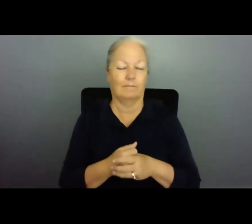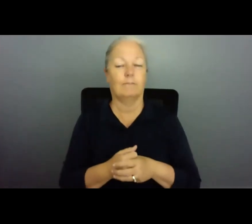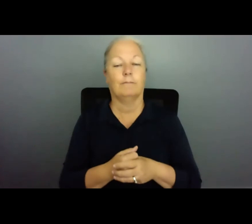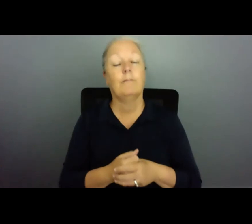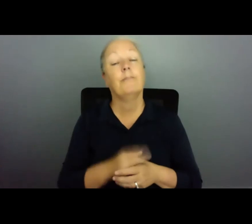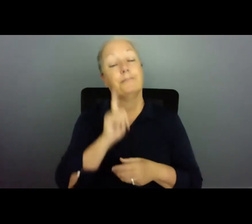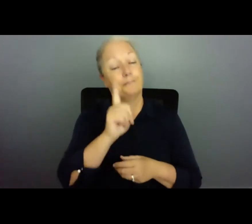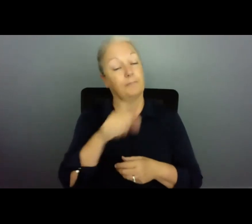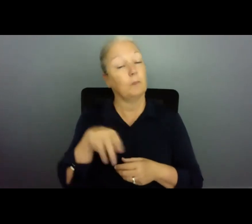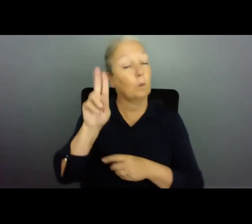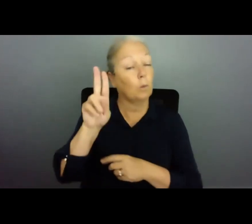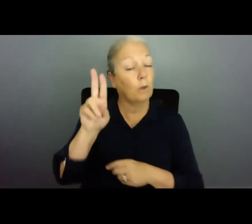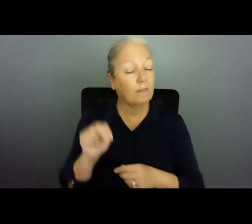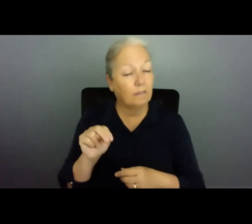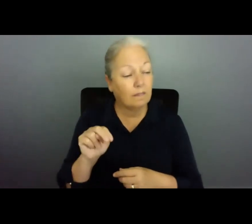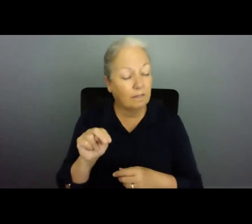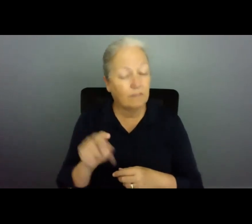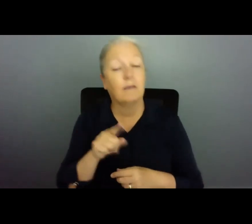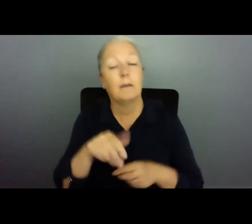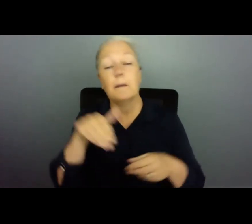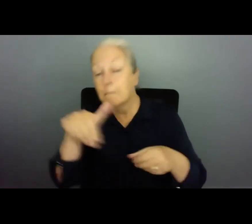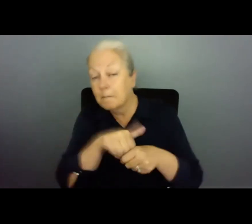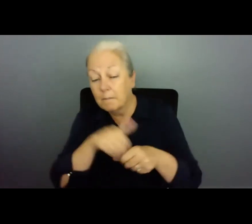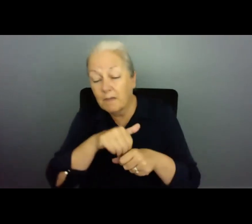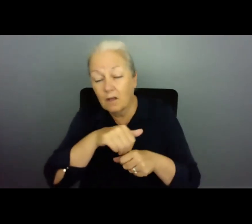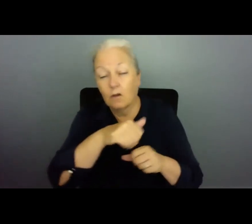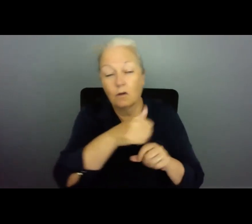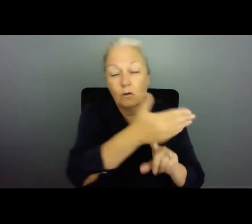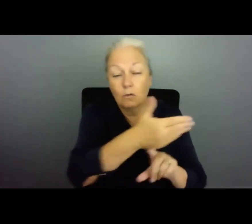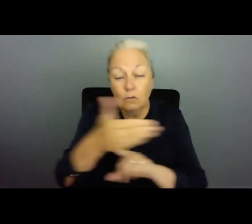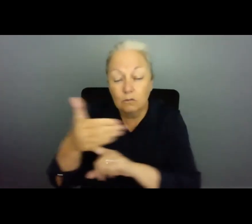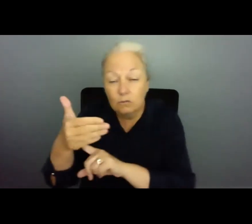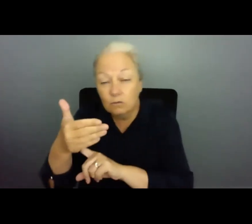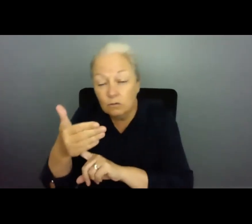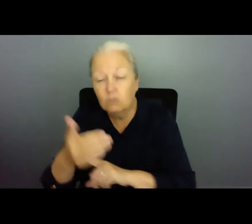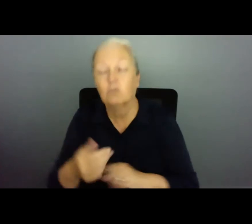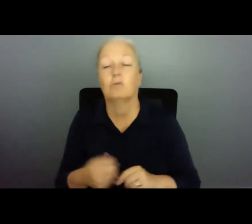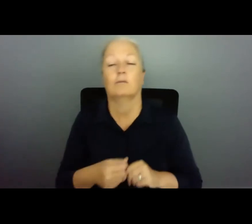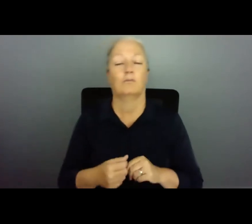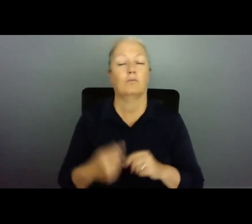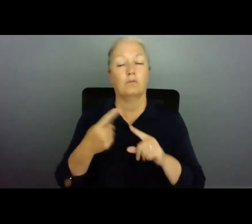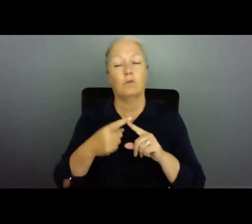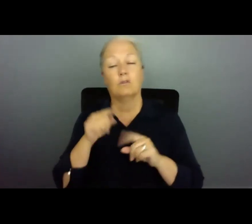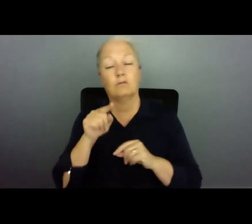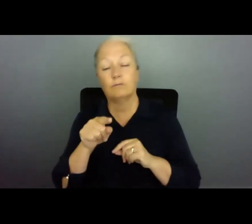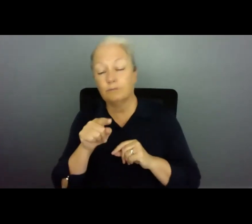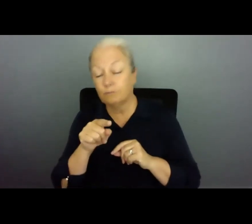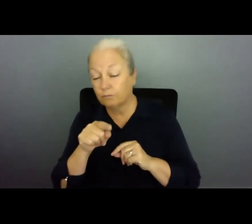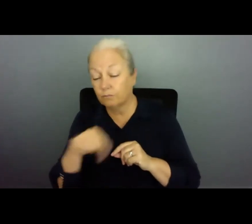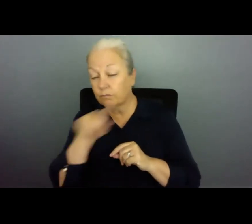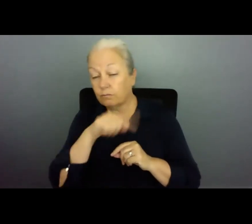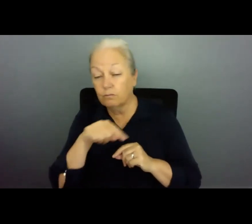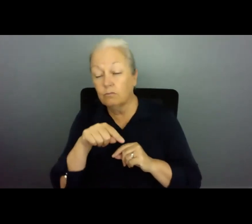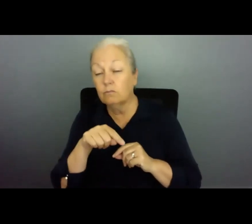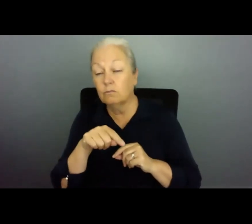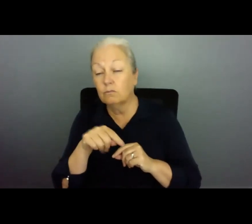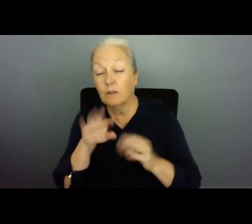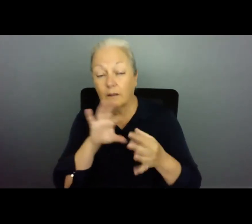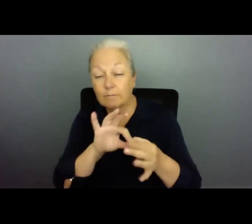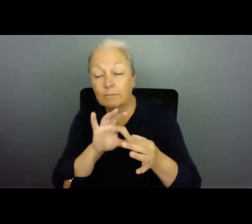member states and our organization for people with disabilities could provide more support